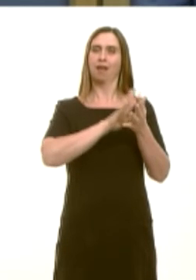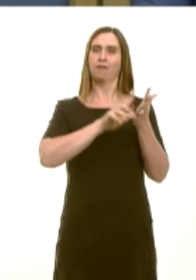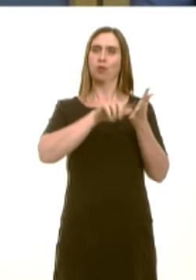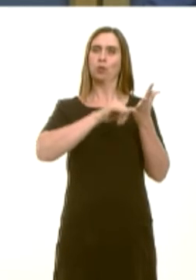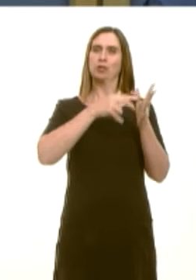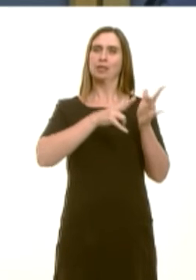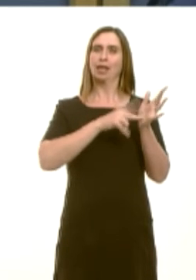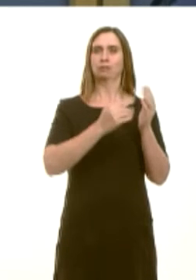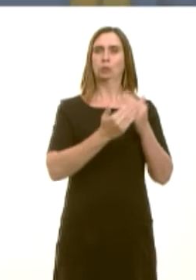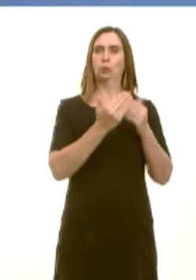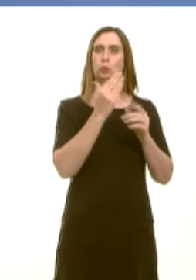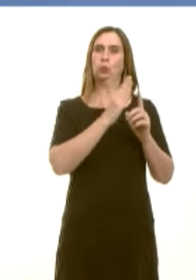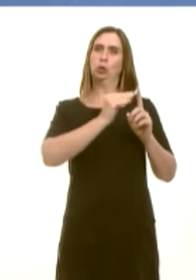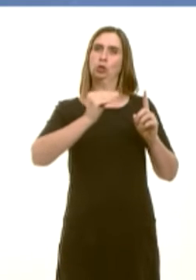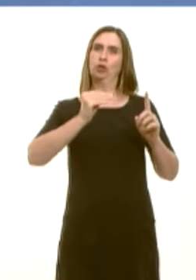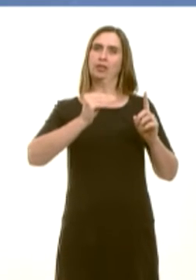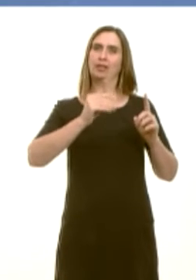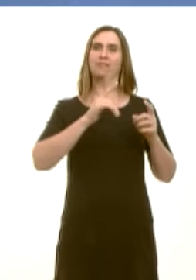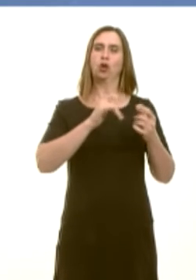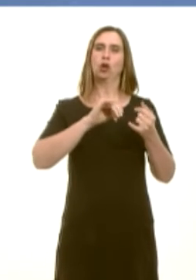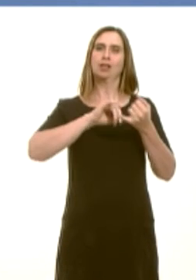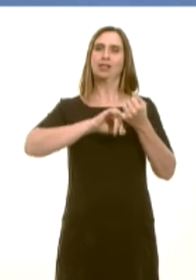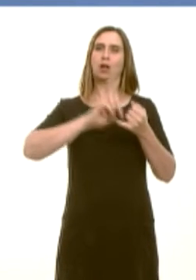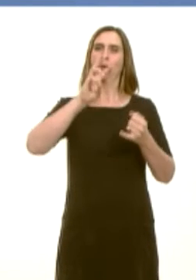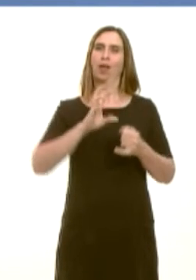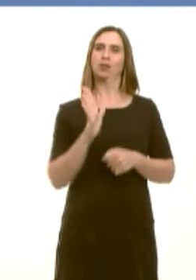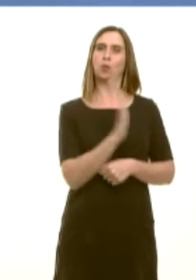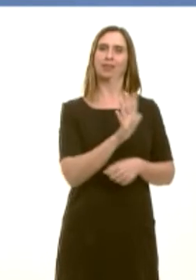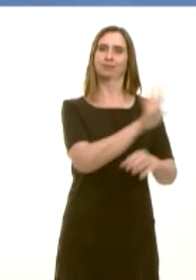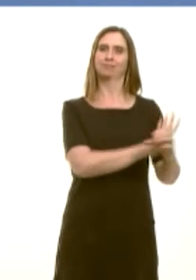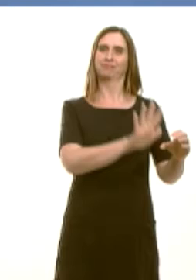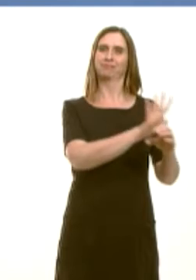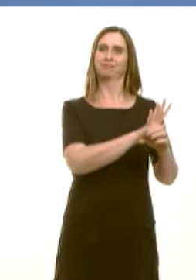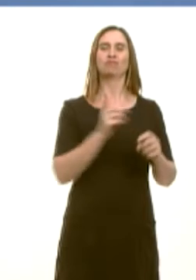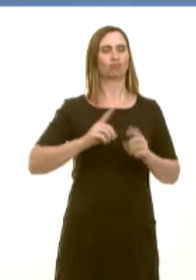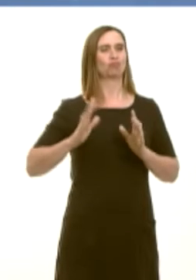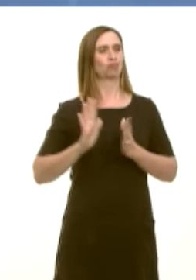Member for the South Wales West region. We are very pleased to have you here, and look